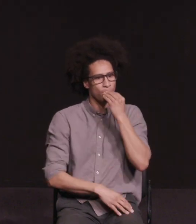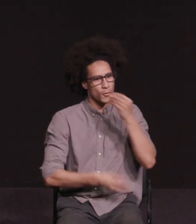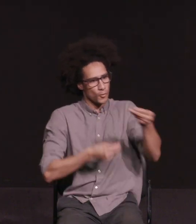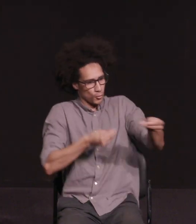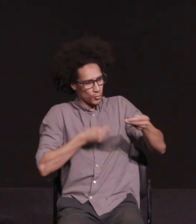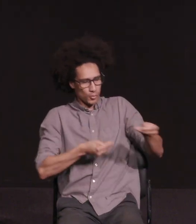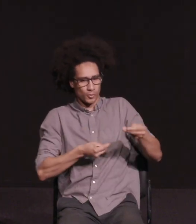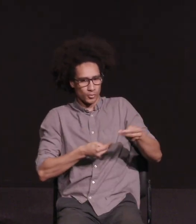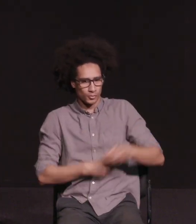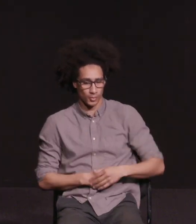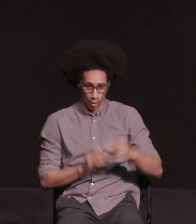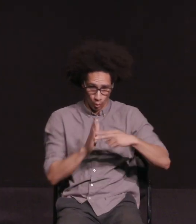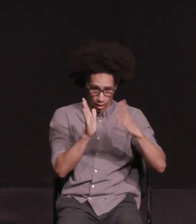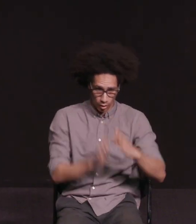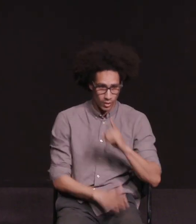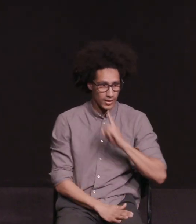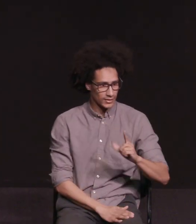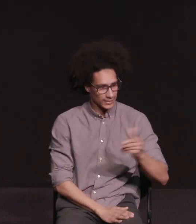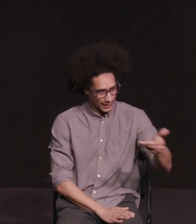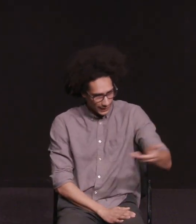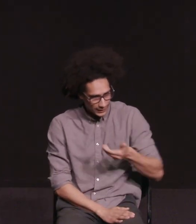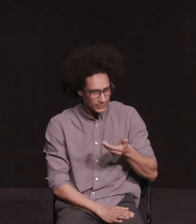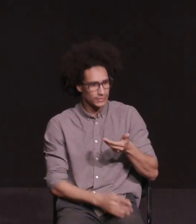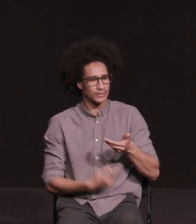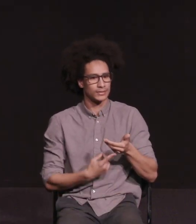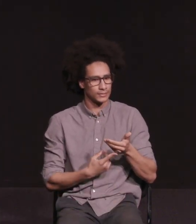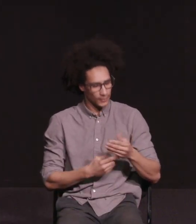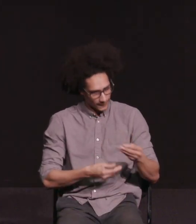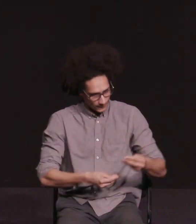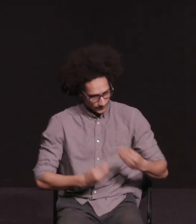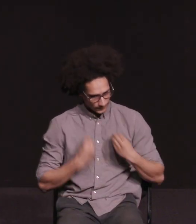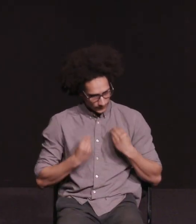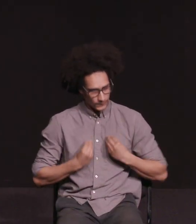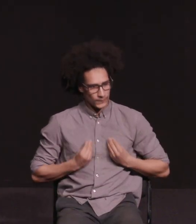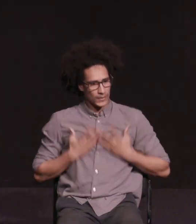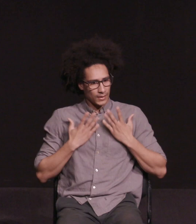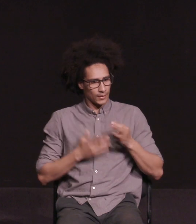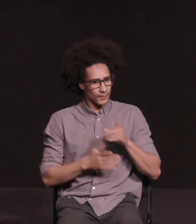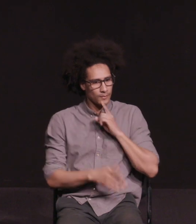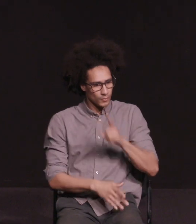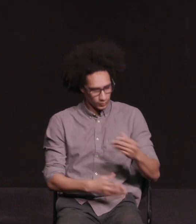A reader is a guest nourished by the riches of the feast to lift,